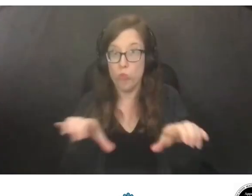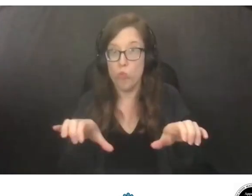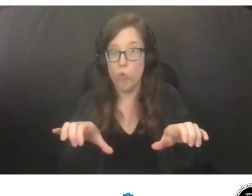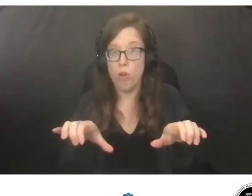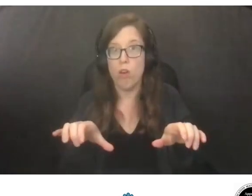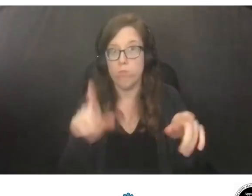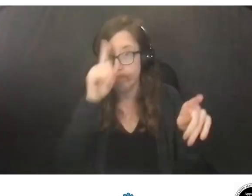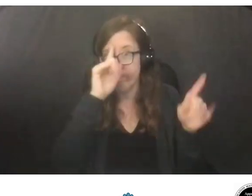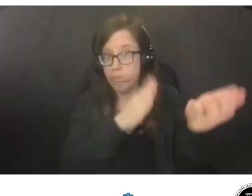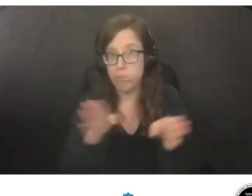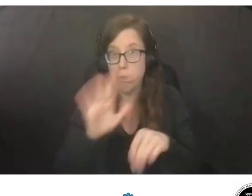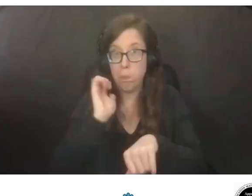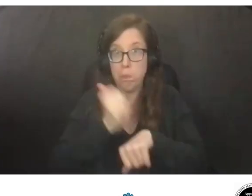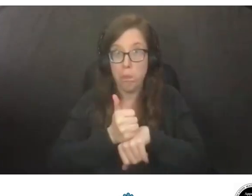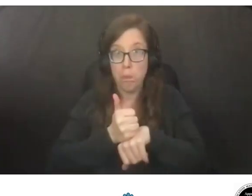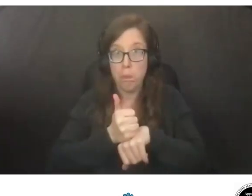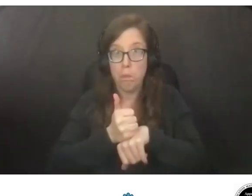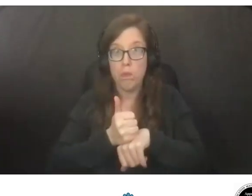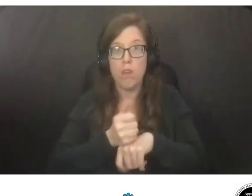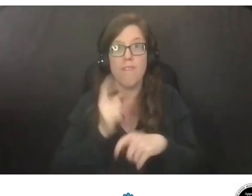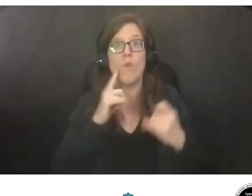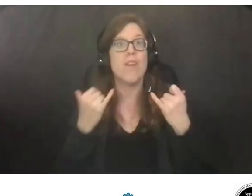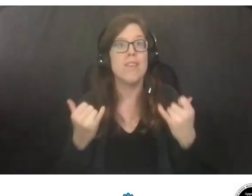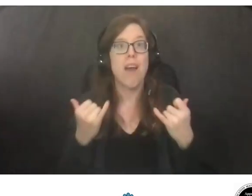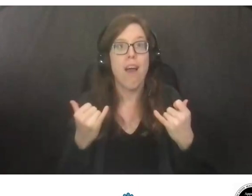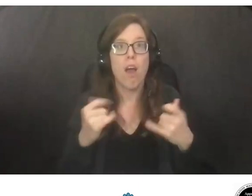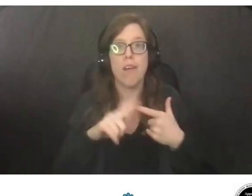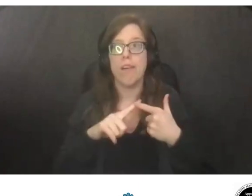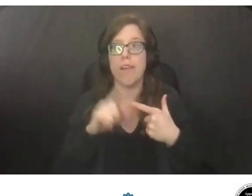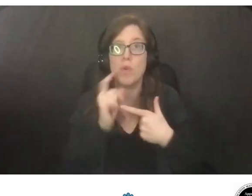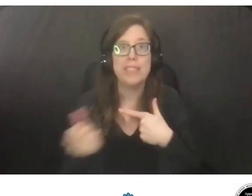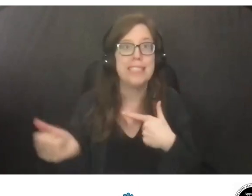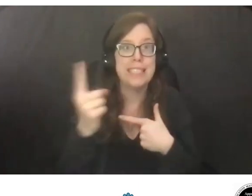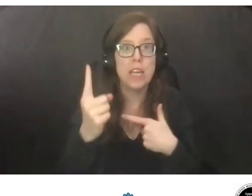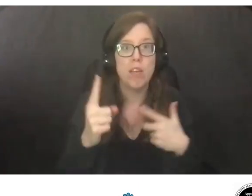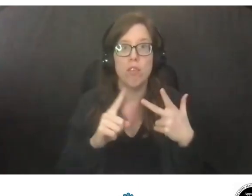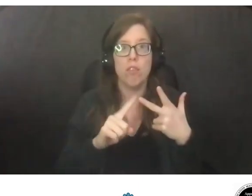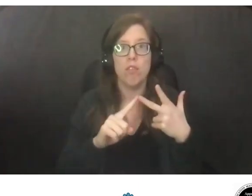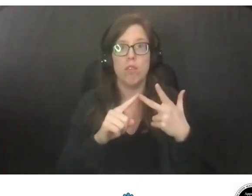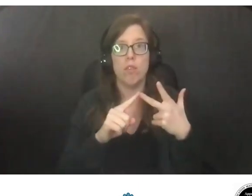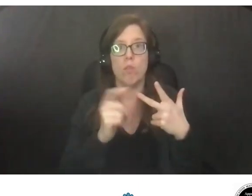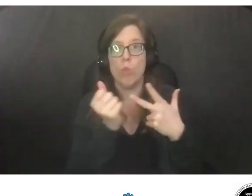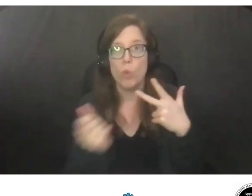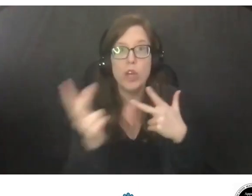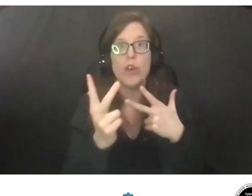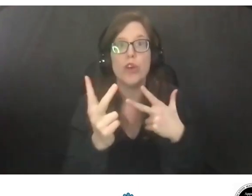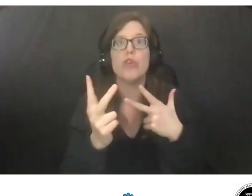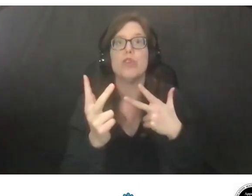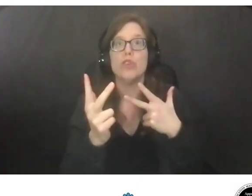Let's make a plan, right? Which ones for now? Which ones for next year? Which ones for the year after that?